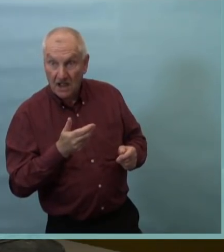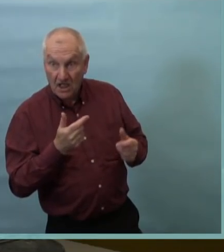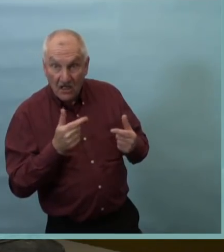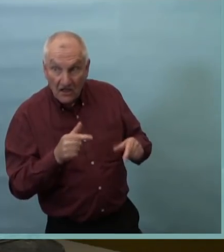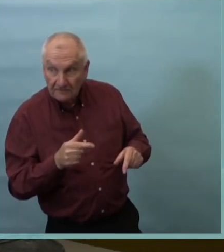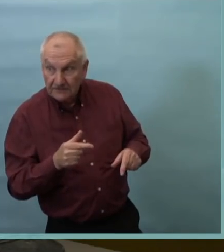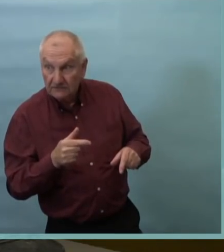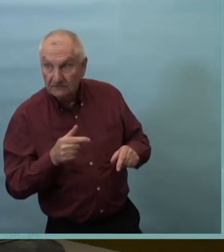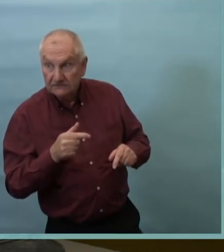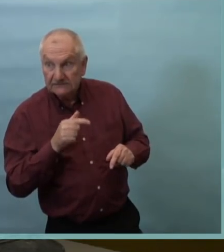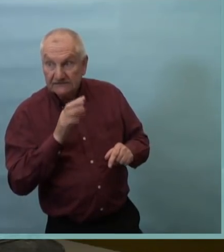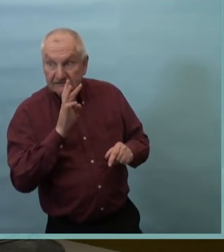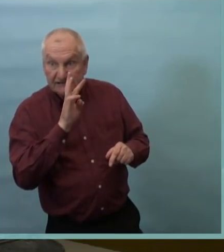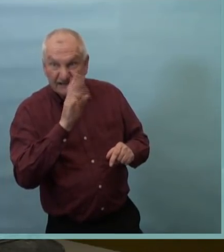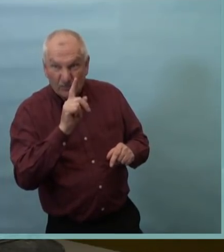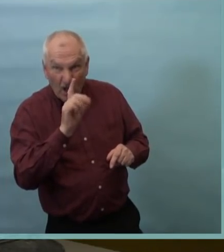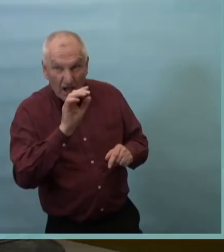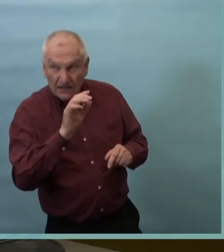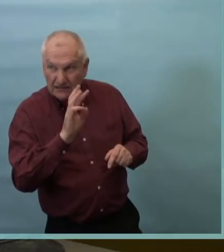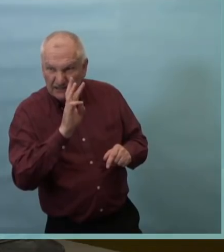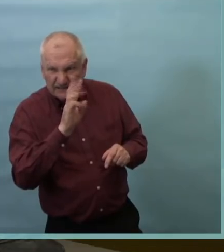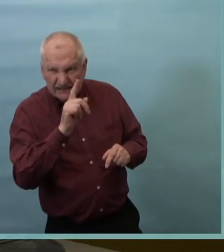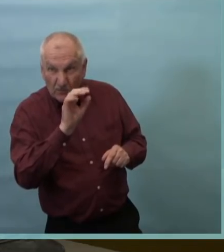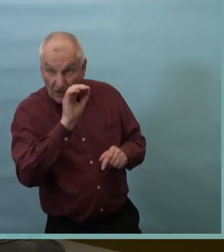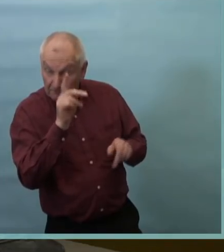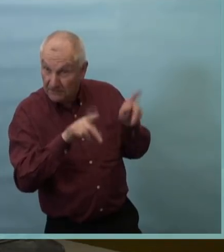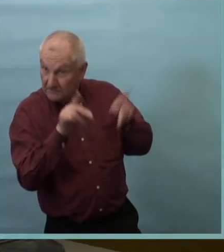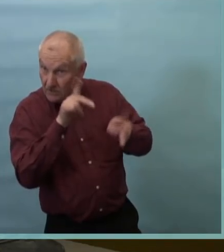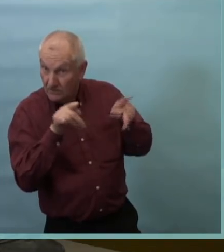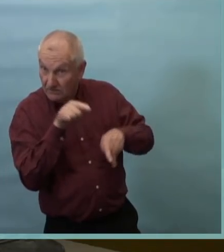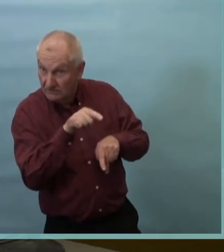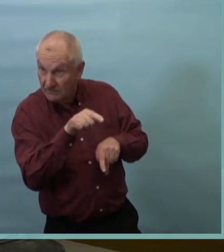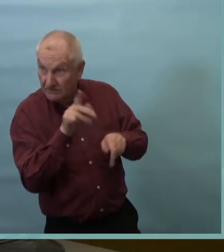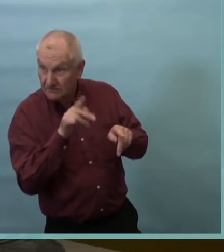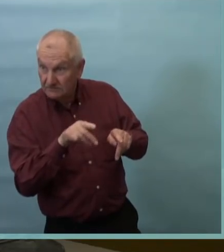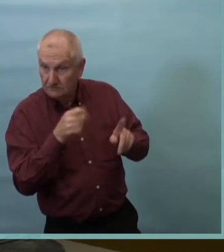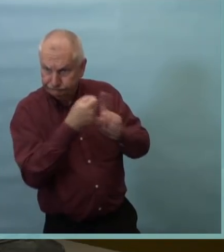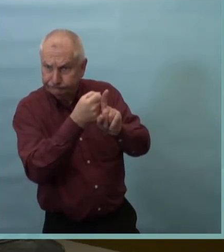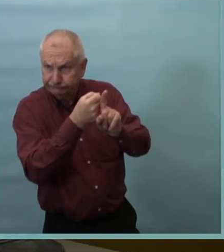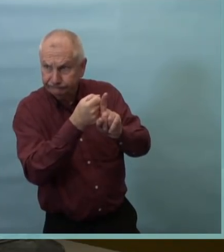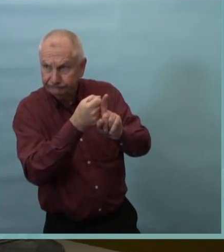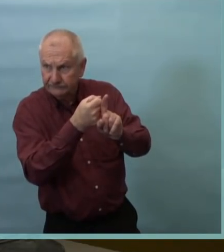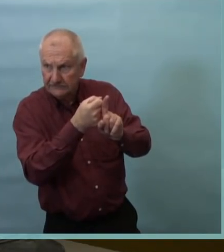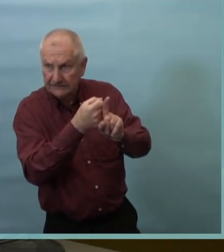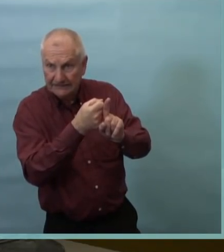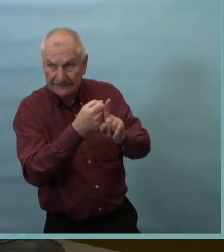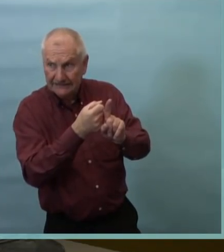foot and you know now it's back down again does that mean anything you know